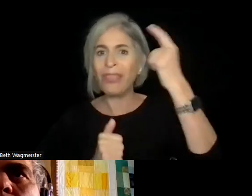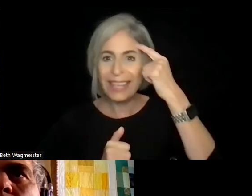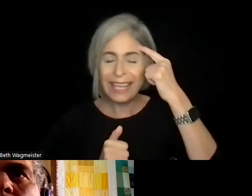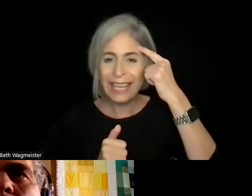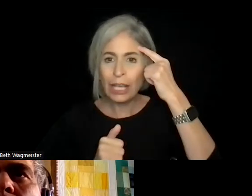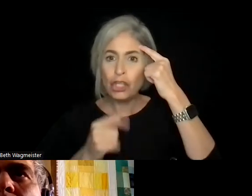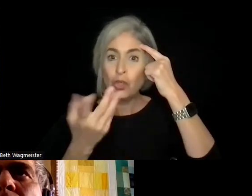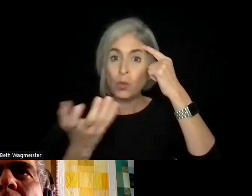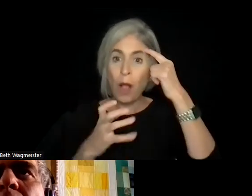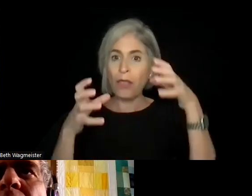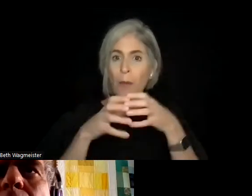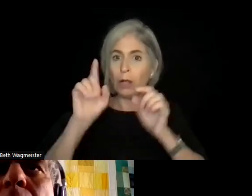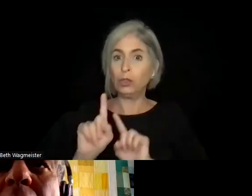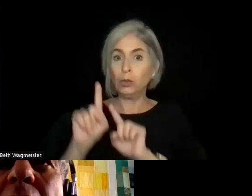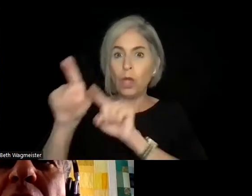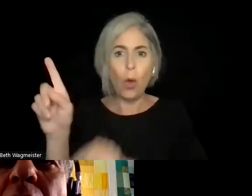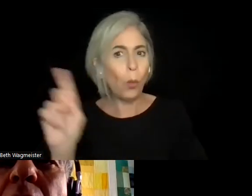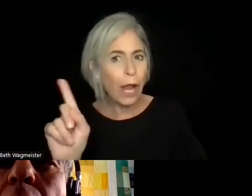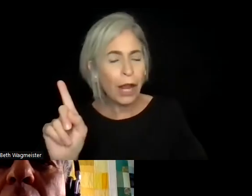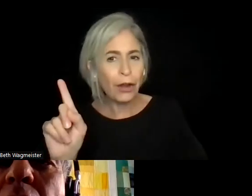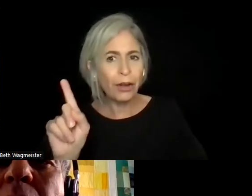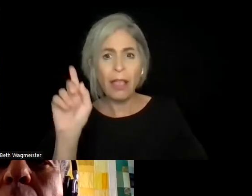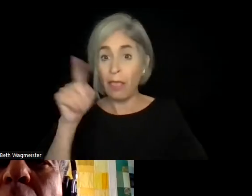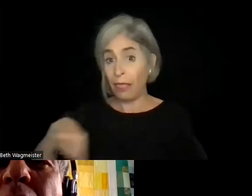then calibrates how you're thinking about it then you can control the ball